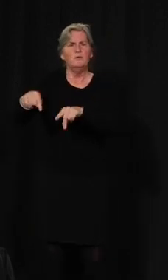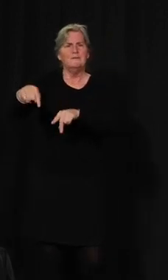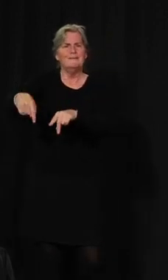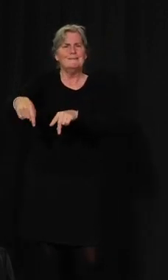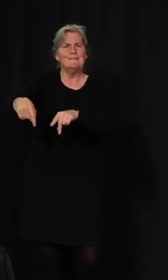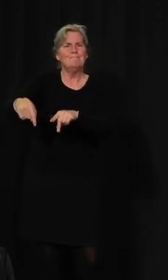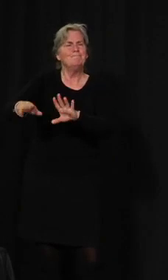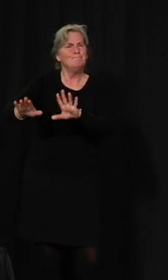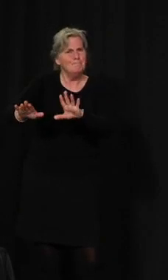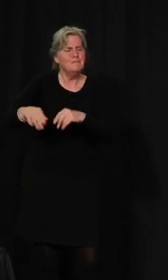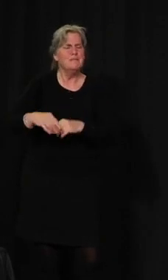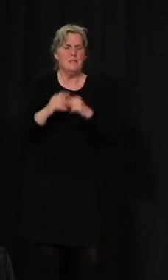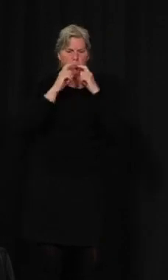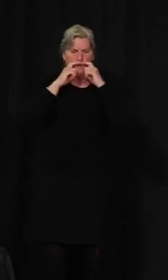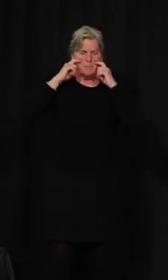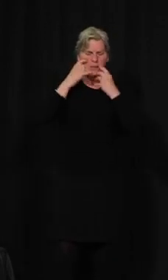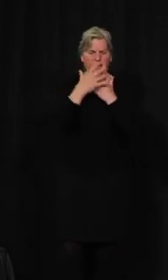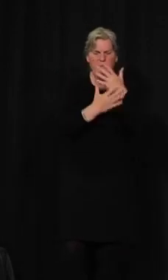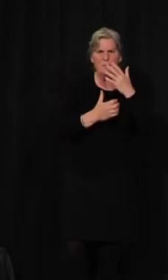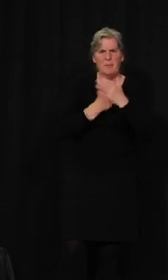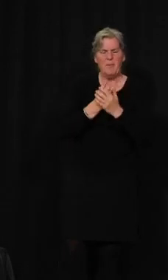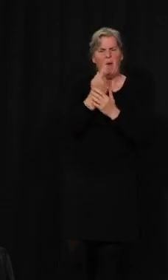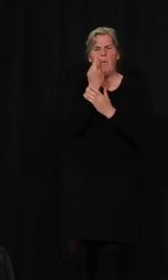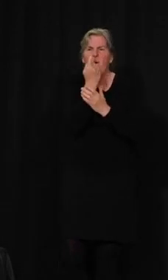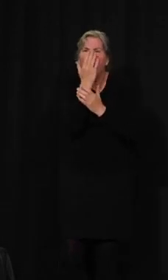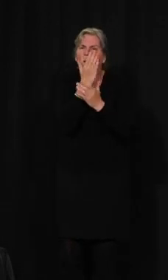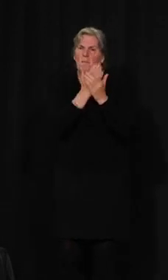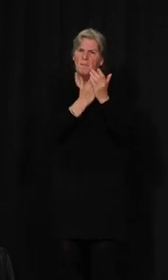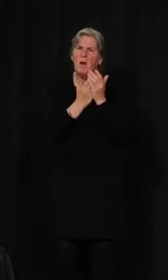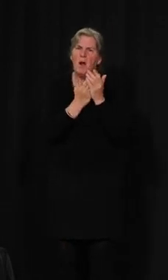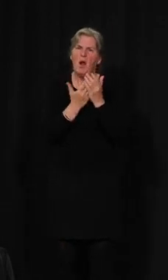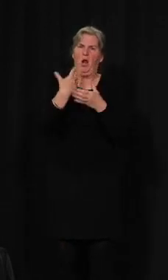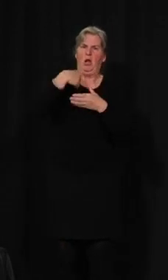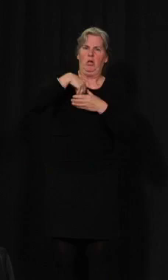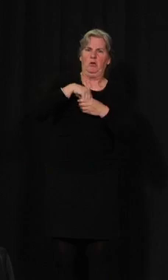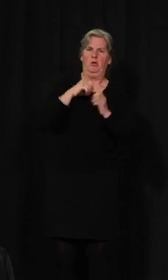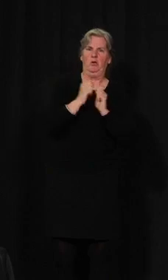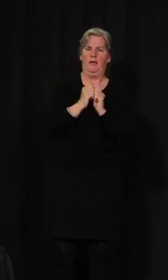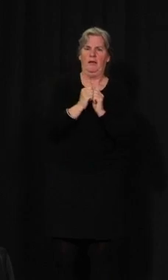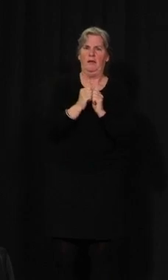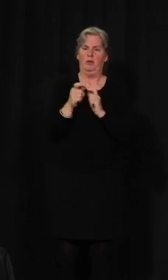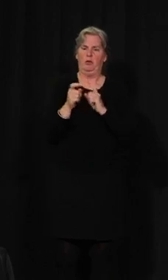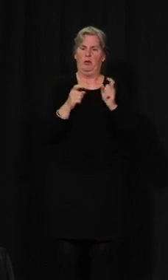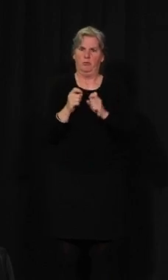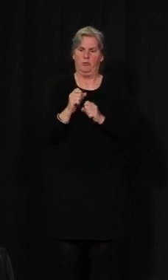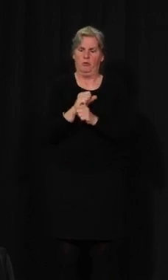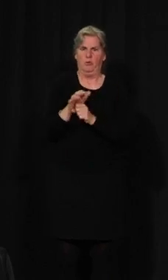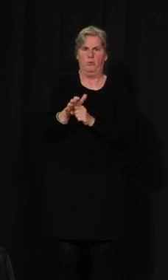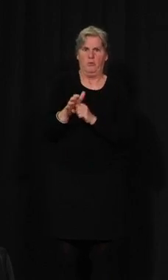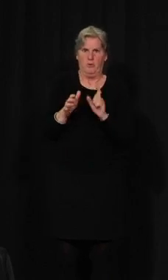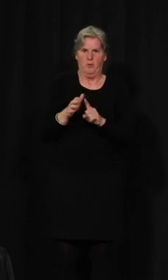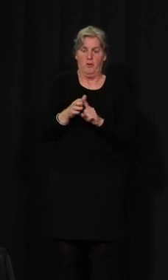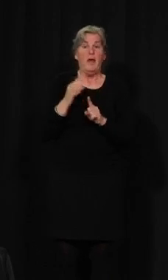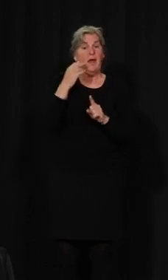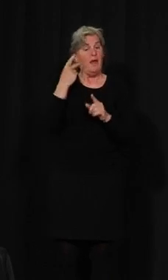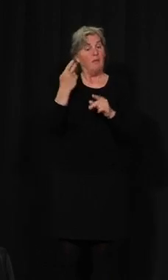PPE is one small part of proper infection control. When a patient with COVID's card for properly with appropriate ue